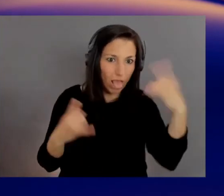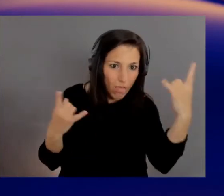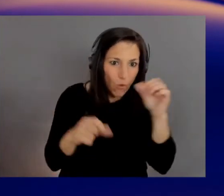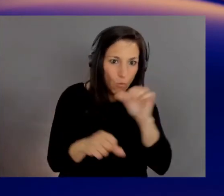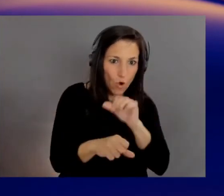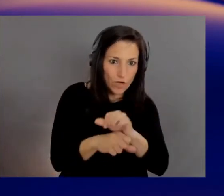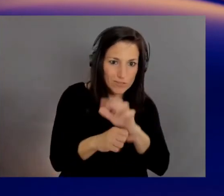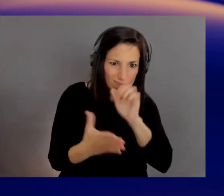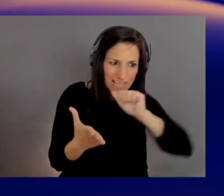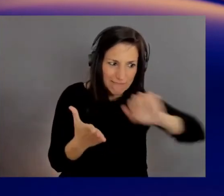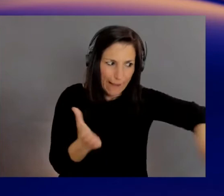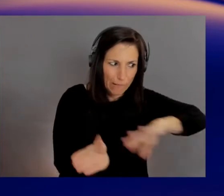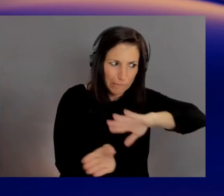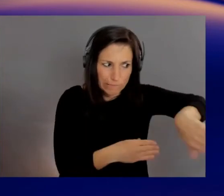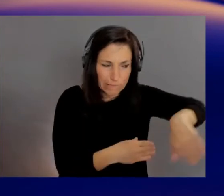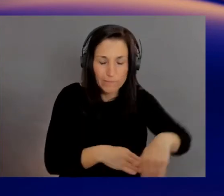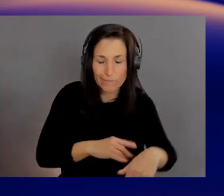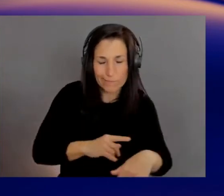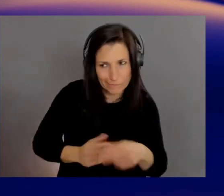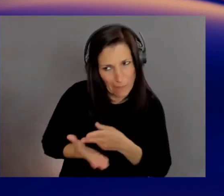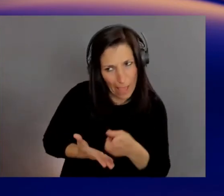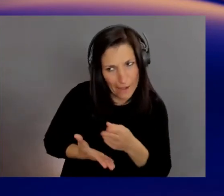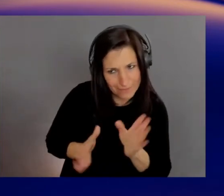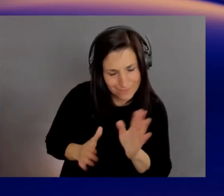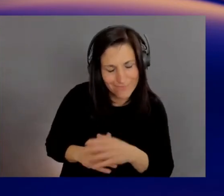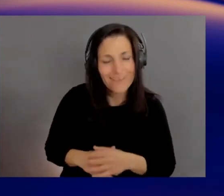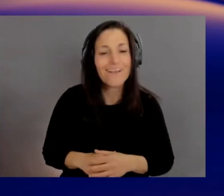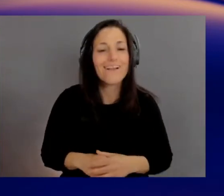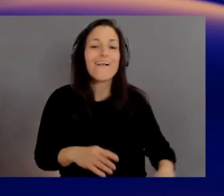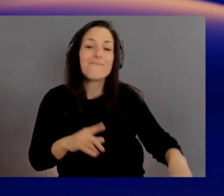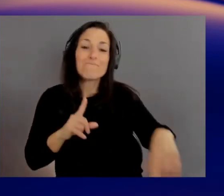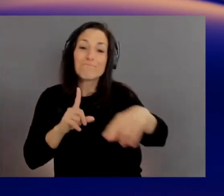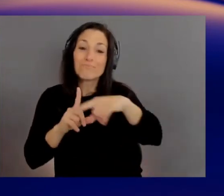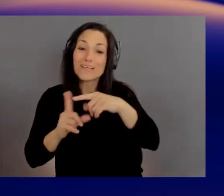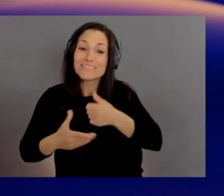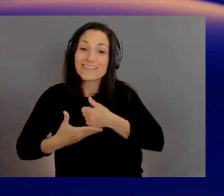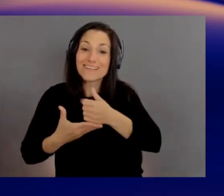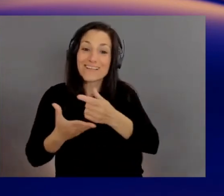it helps you actually deliver things more in a de-risked way